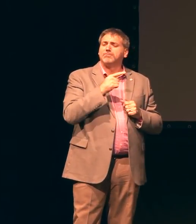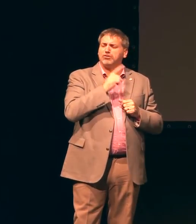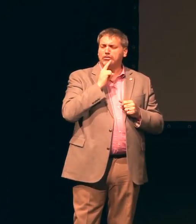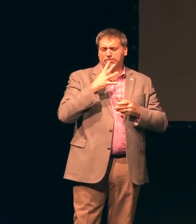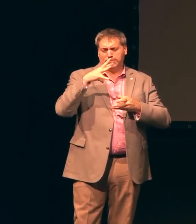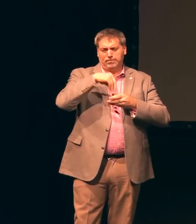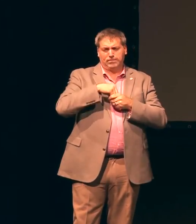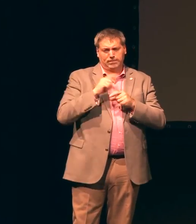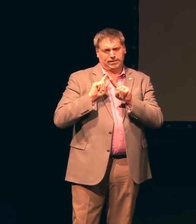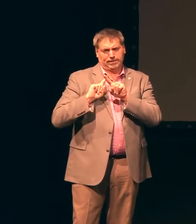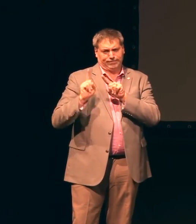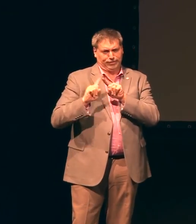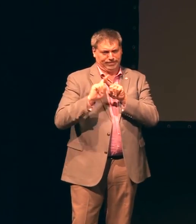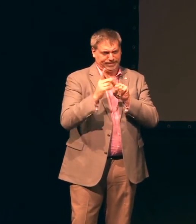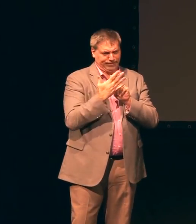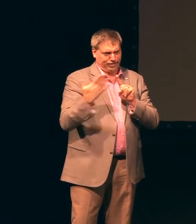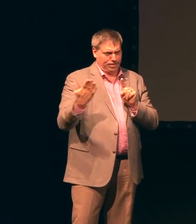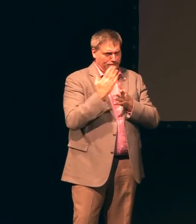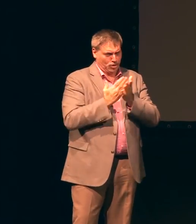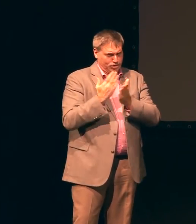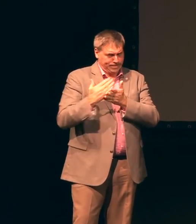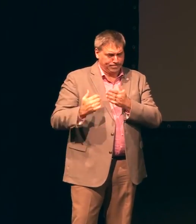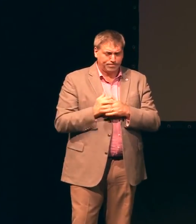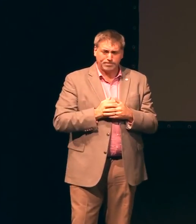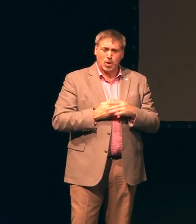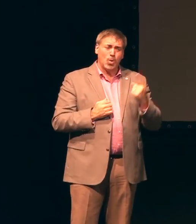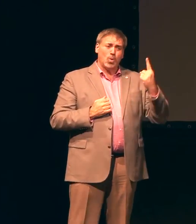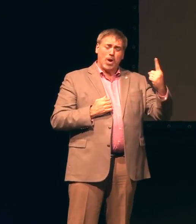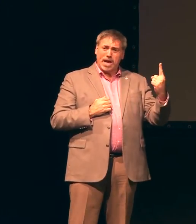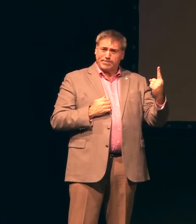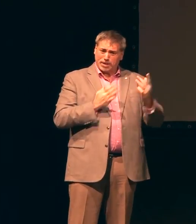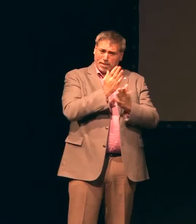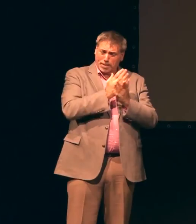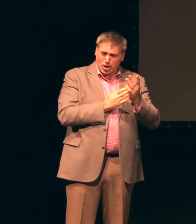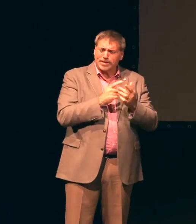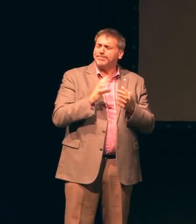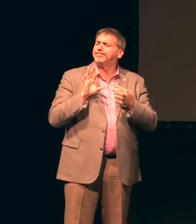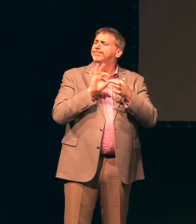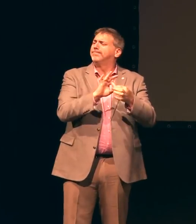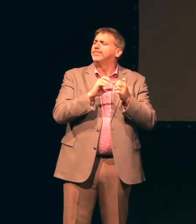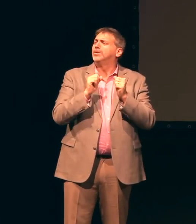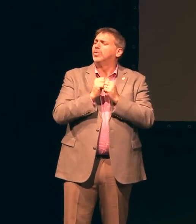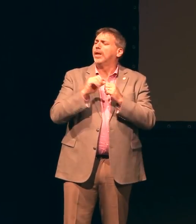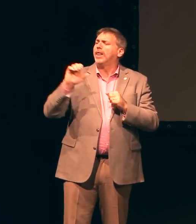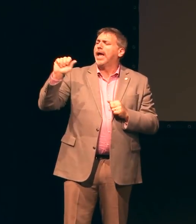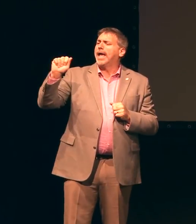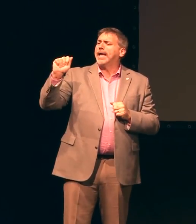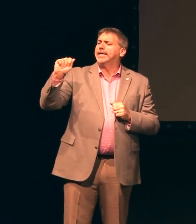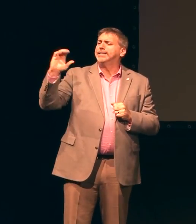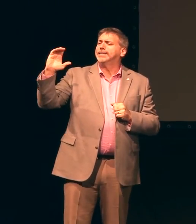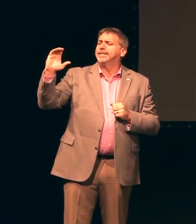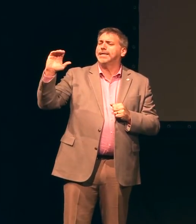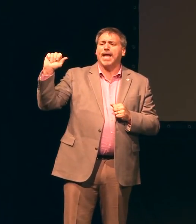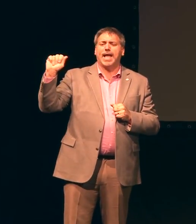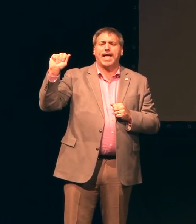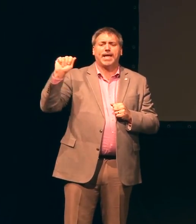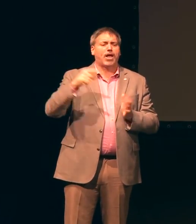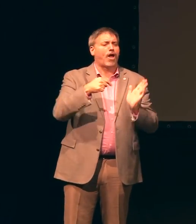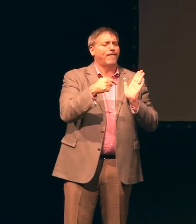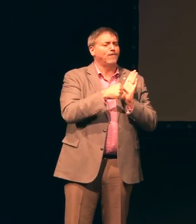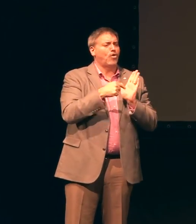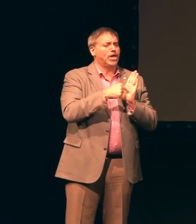the needs of Deaf people. This involves various areas. One of them is related to the affordable